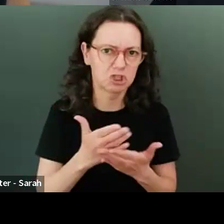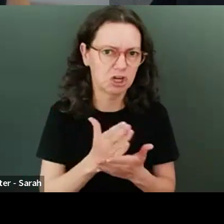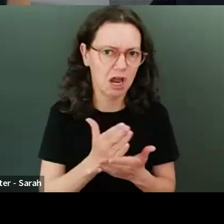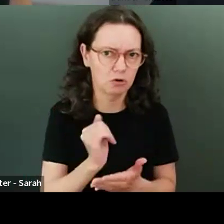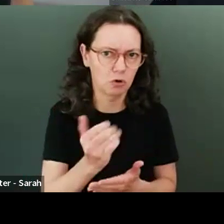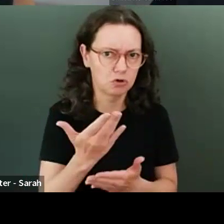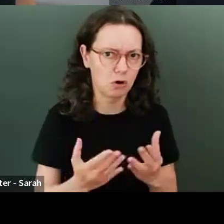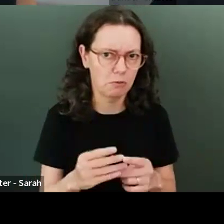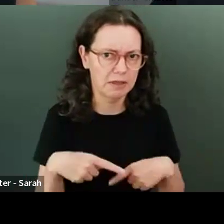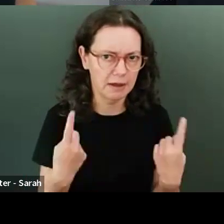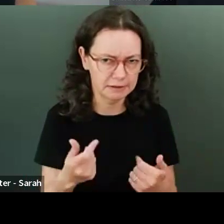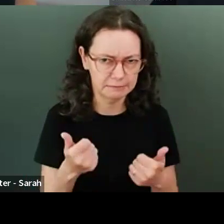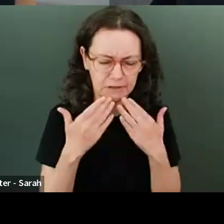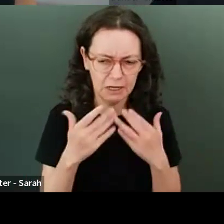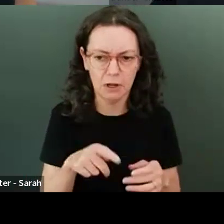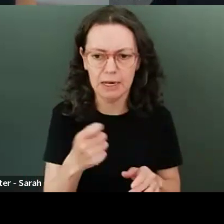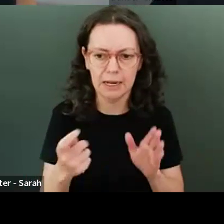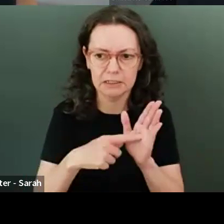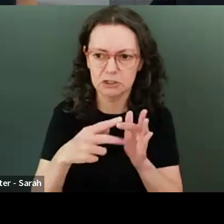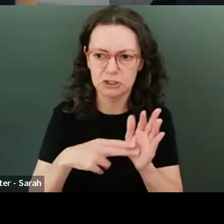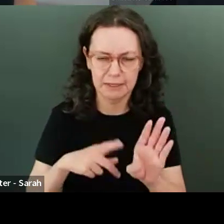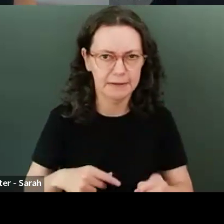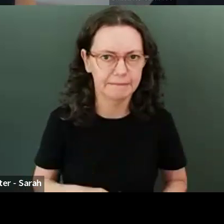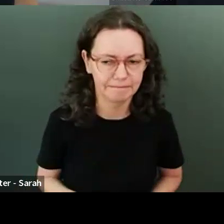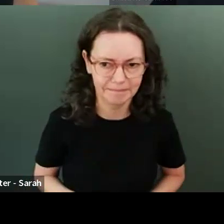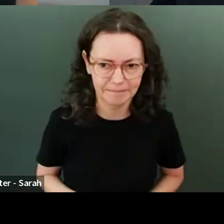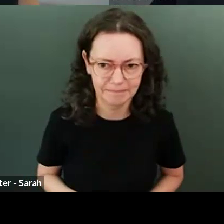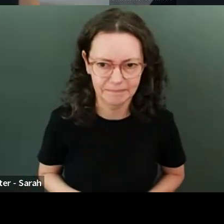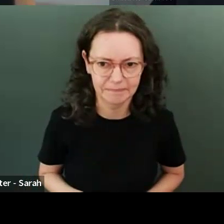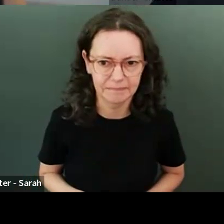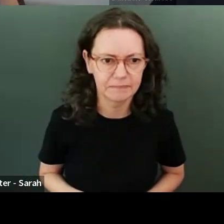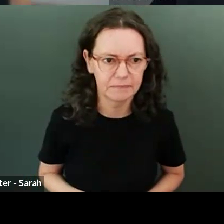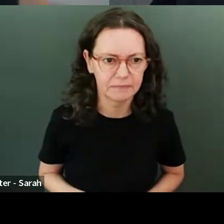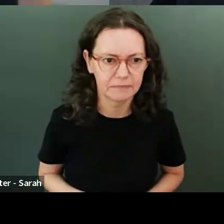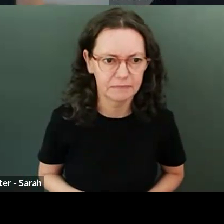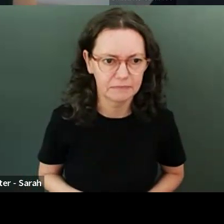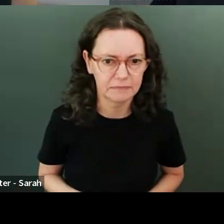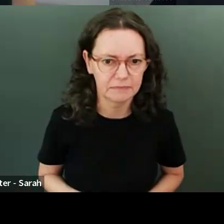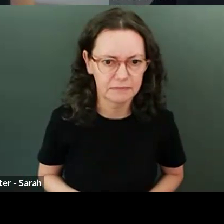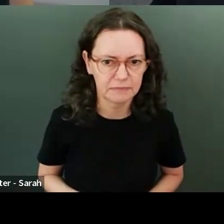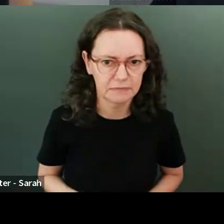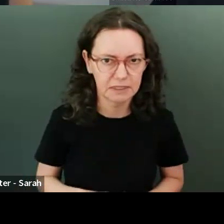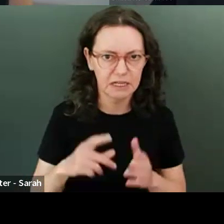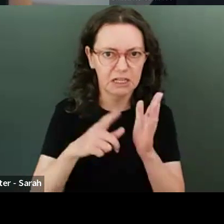turn to Jenny. Now Jenny, as I said